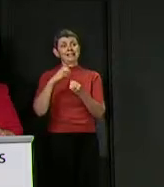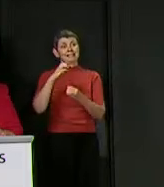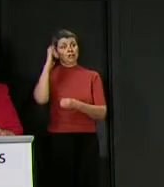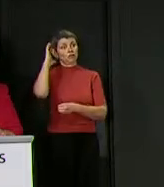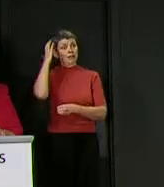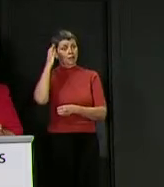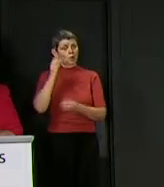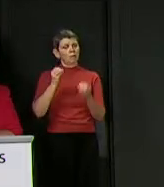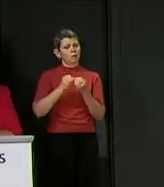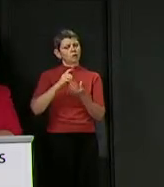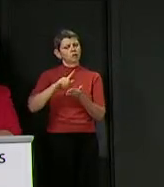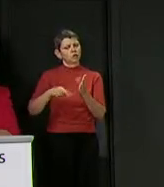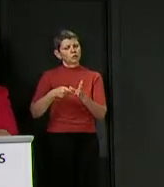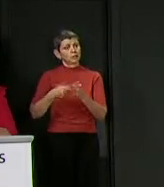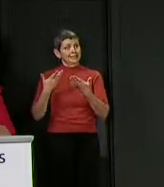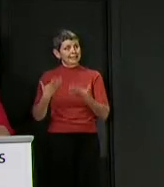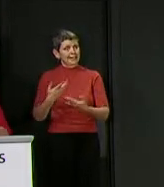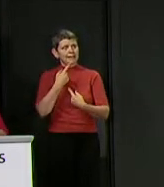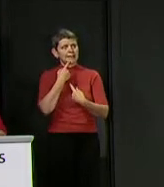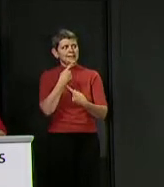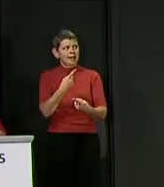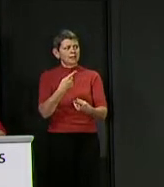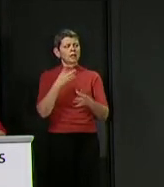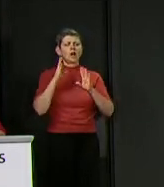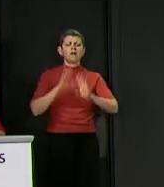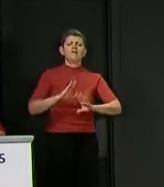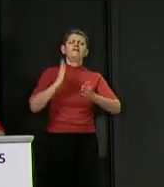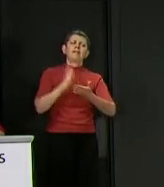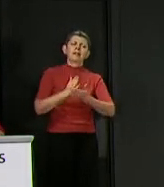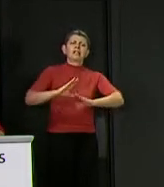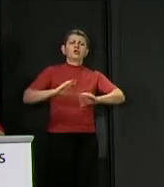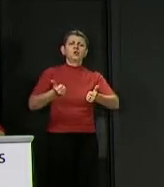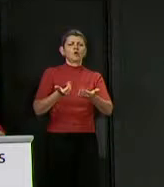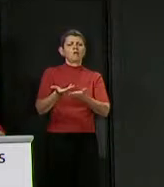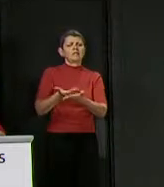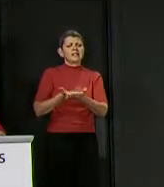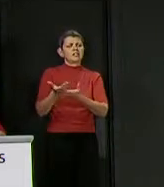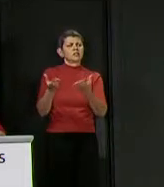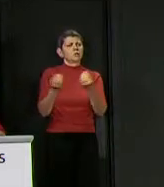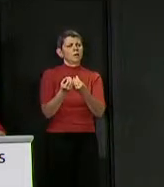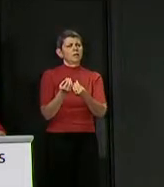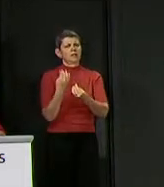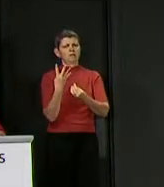us that very good conversations have been held with all devolved nations on the air